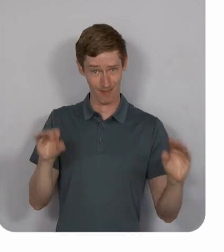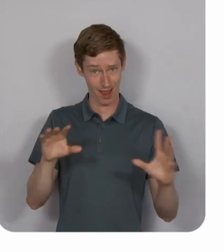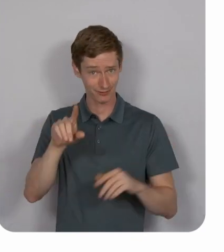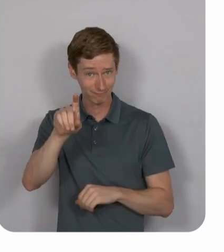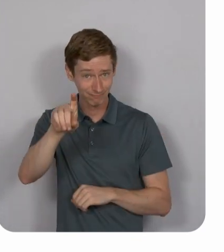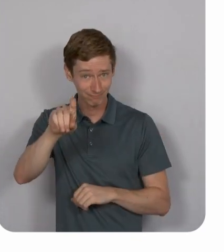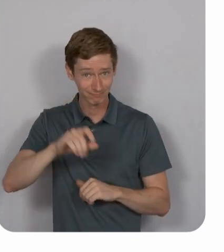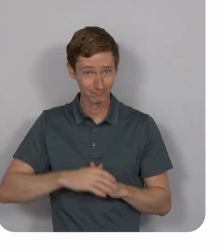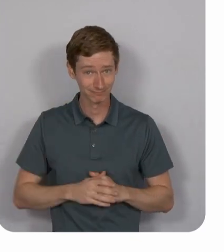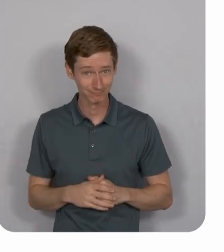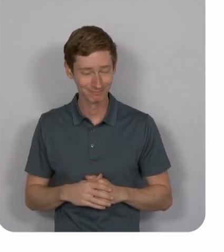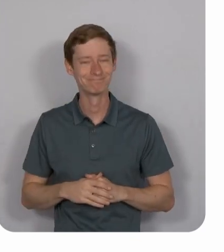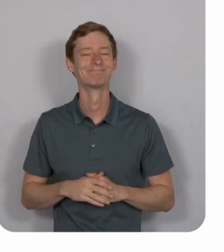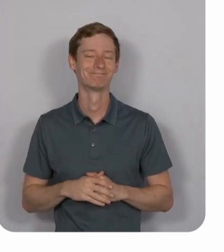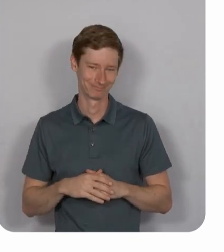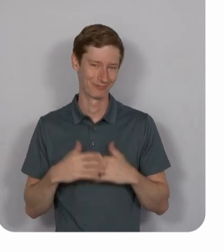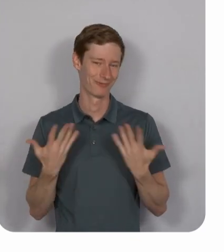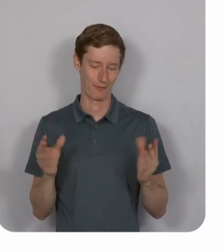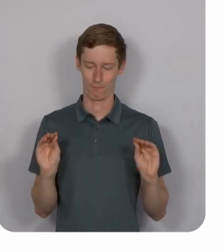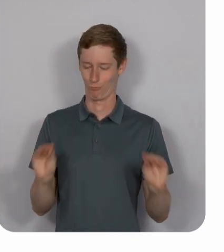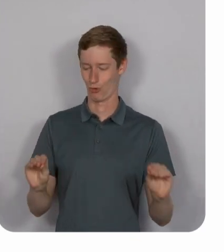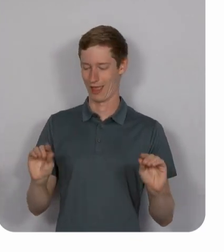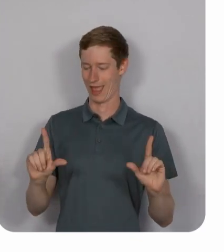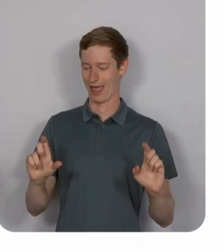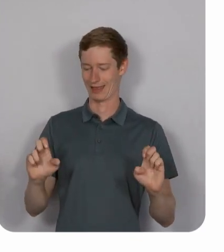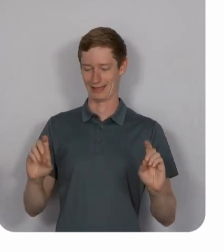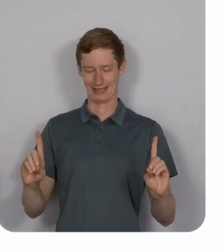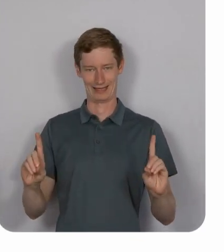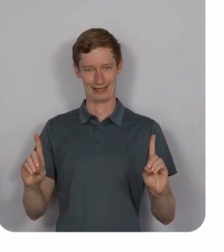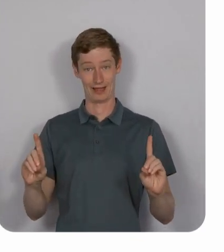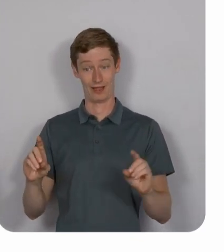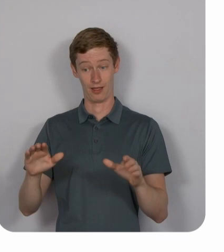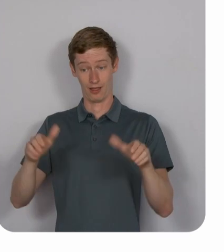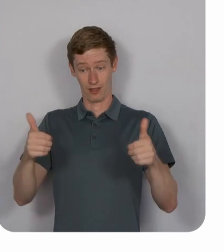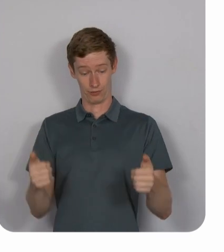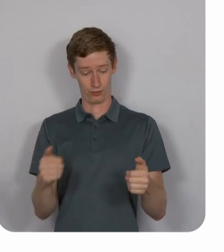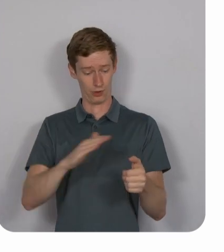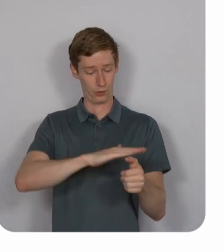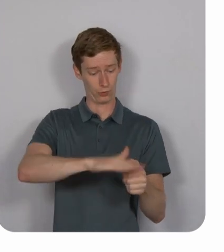Well, we’ve put the LEDs of the controller ring into the faceplate, the black part of the controller,